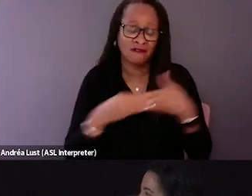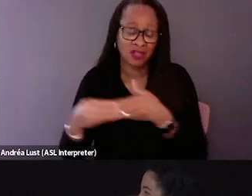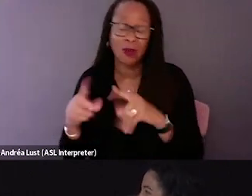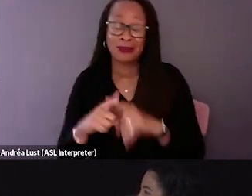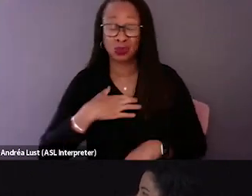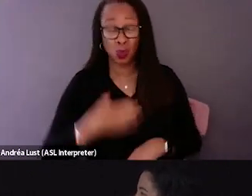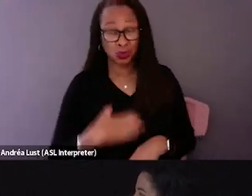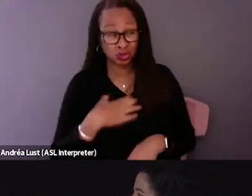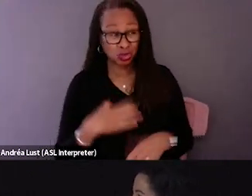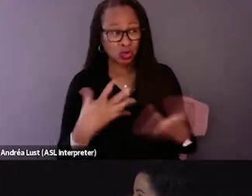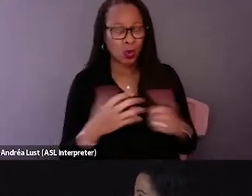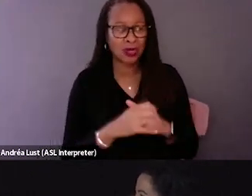you'd like to give a shout out to now?